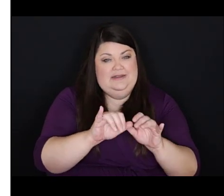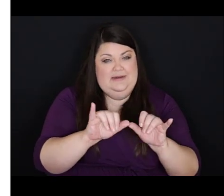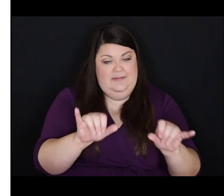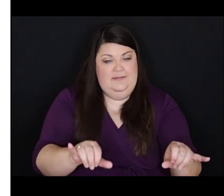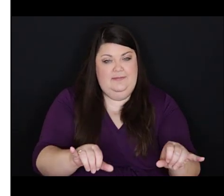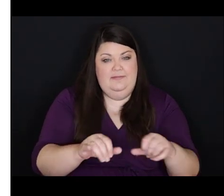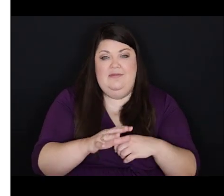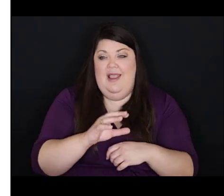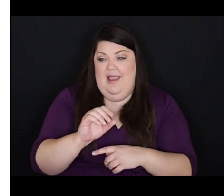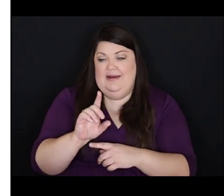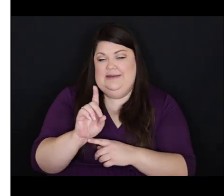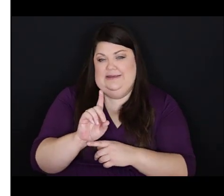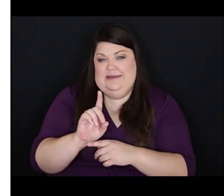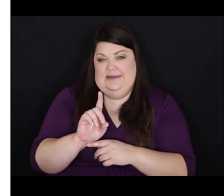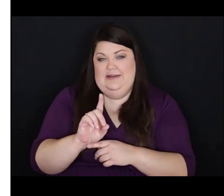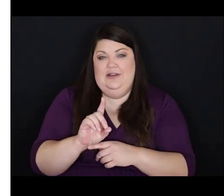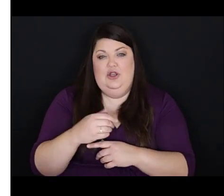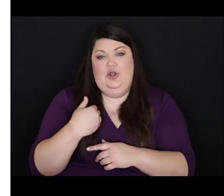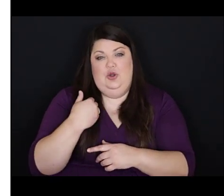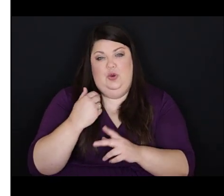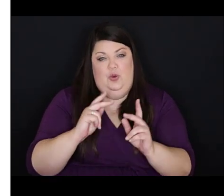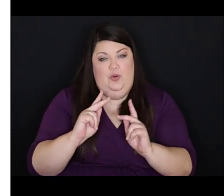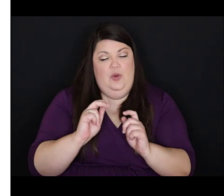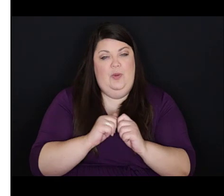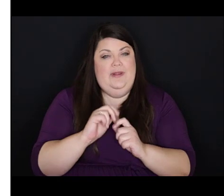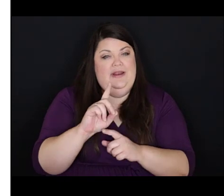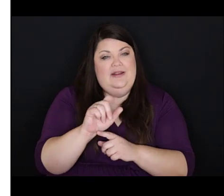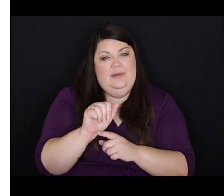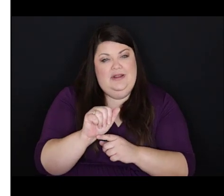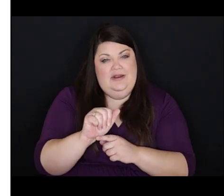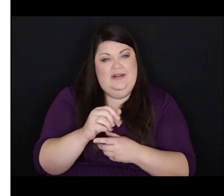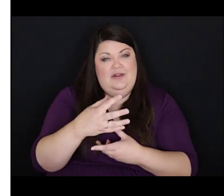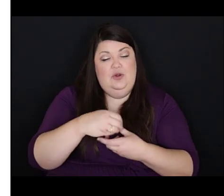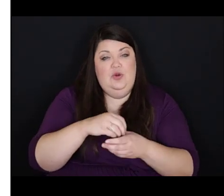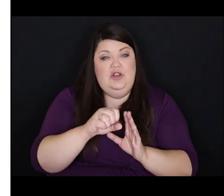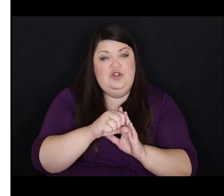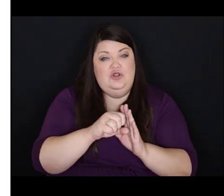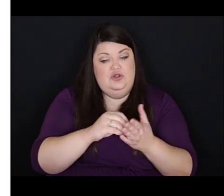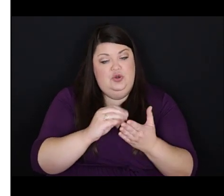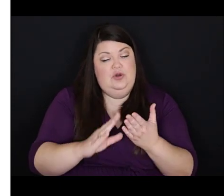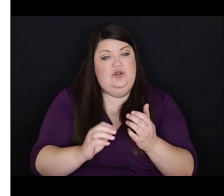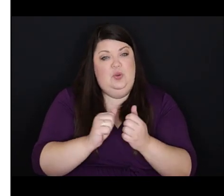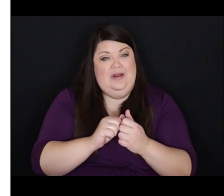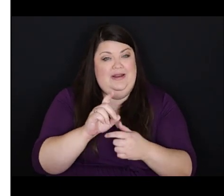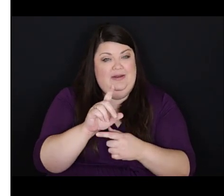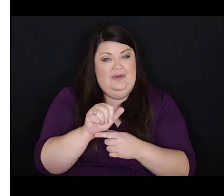and (D) Youth with disabilities, including students with disabilities and their need